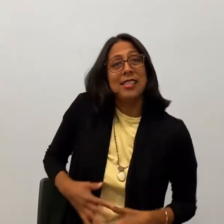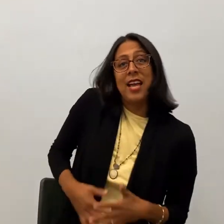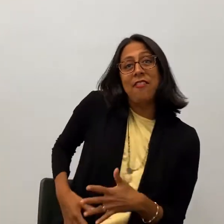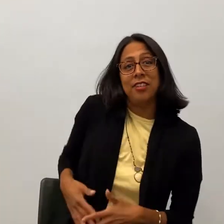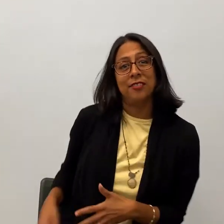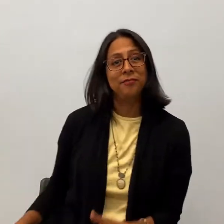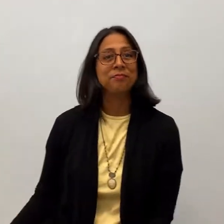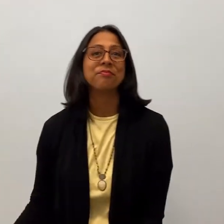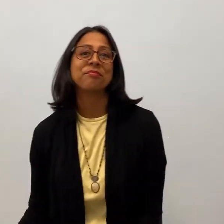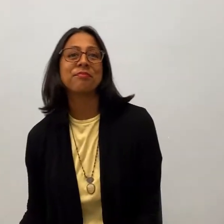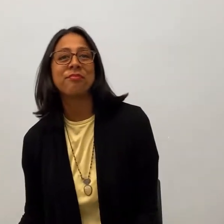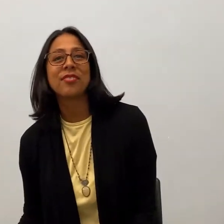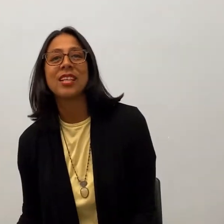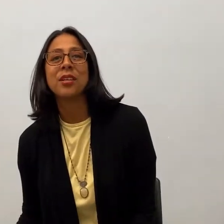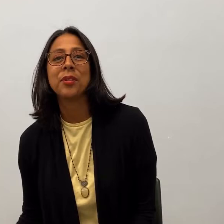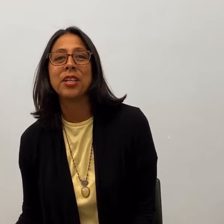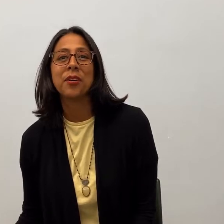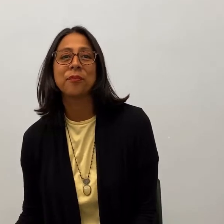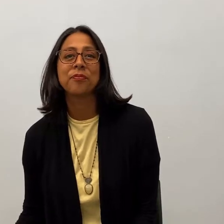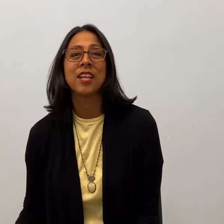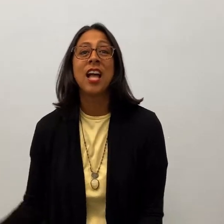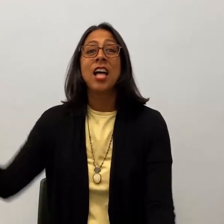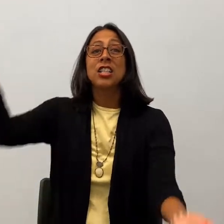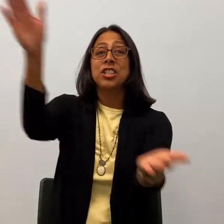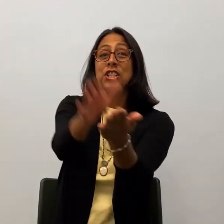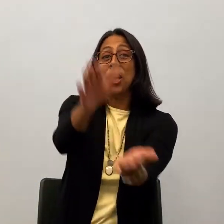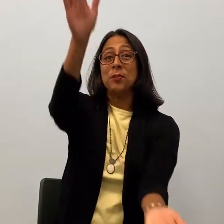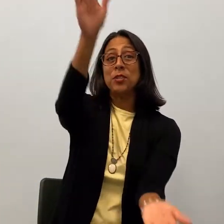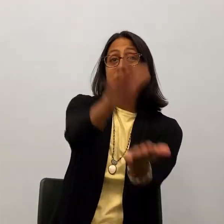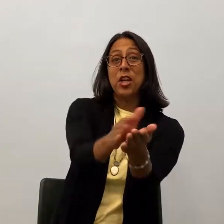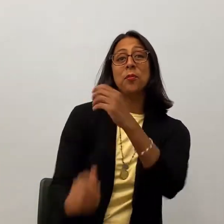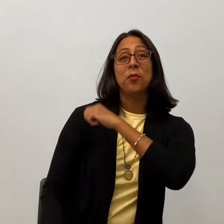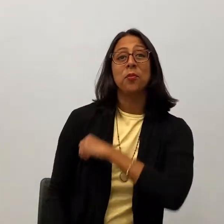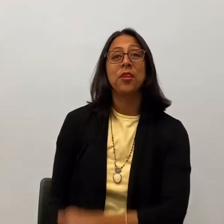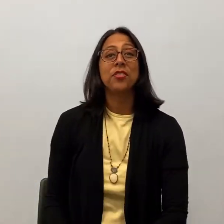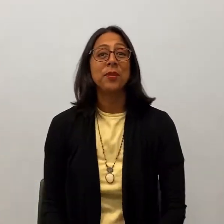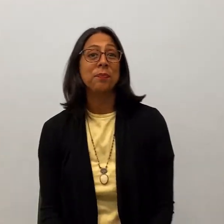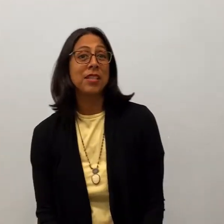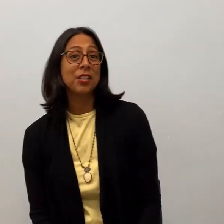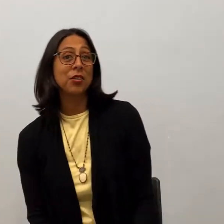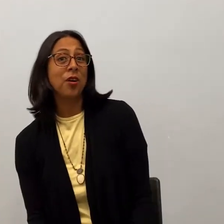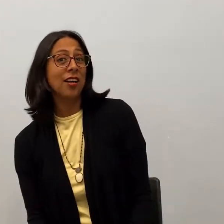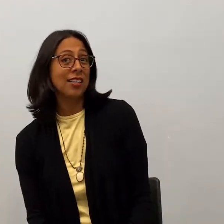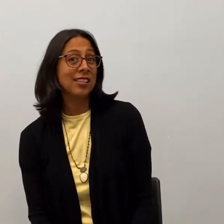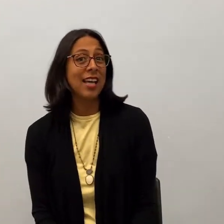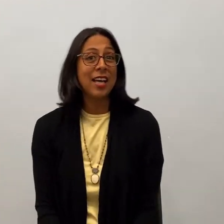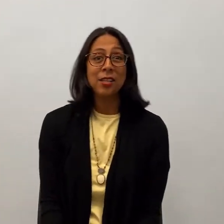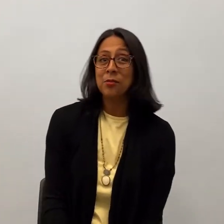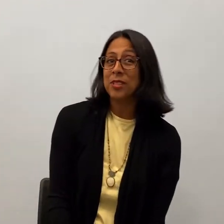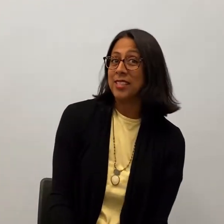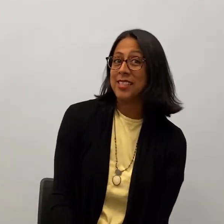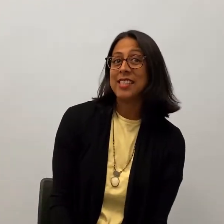like he's laughing. Here we go. Chomp chomp went the big crocodile one day